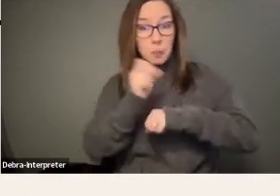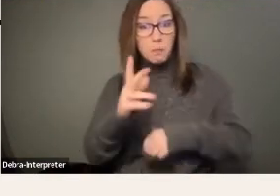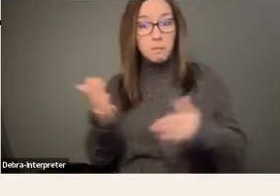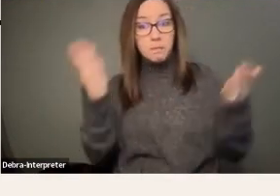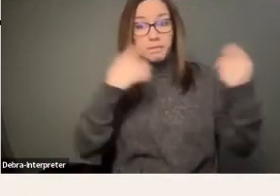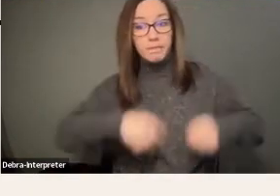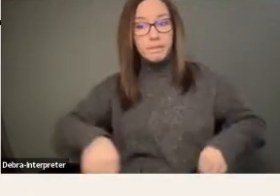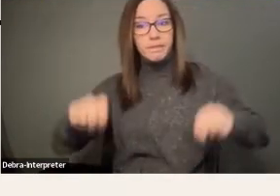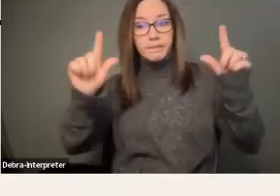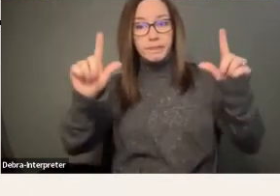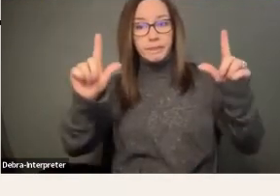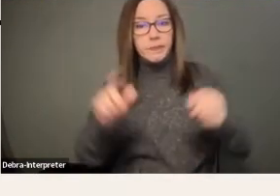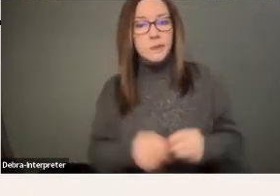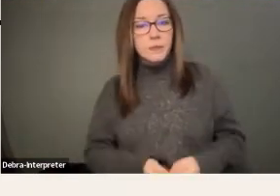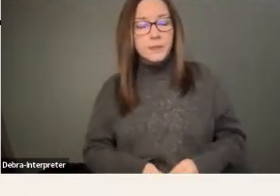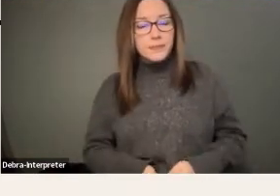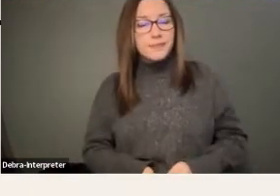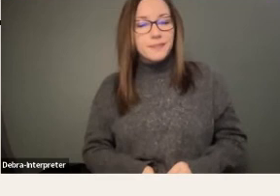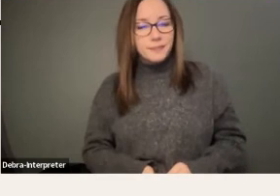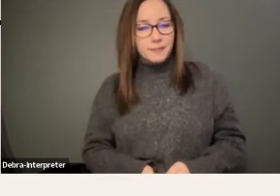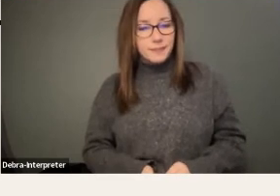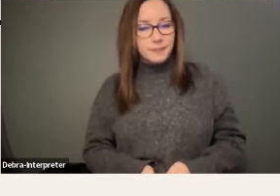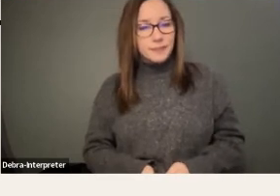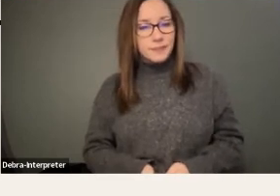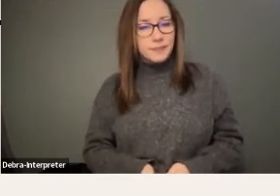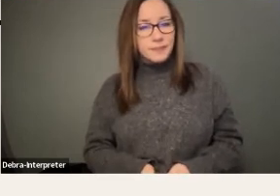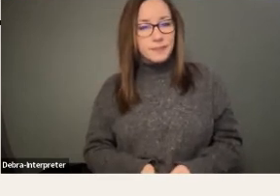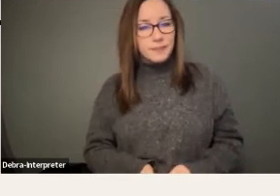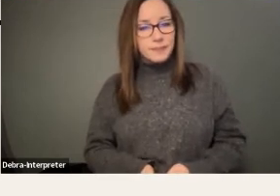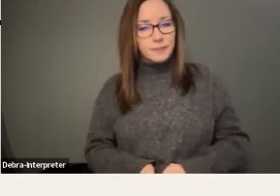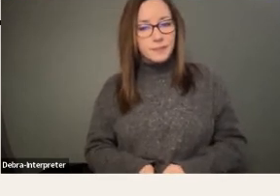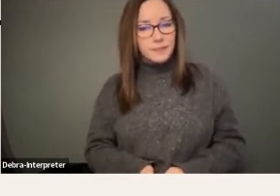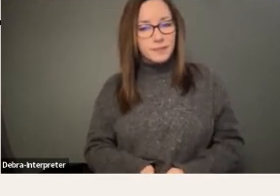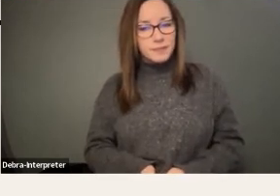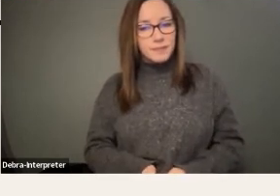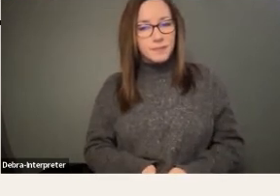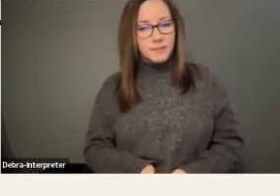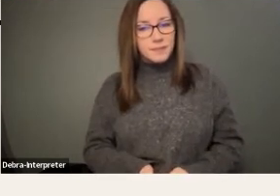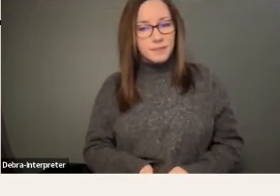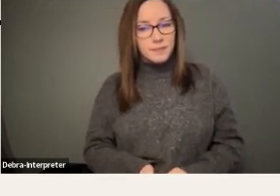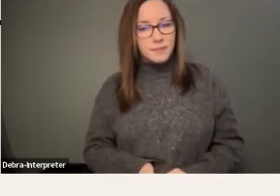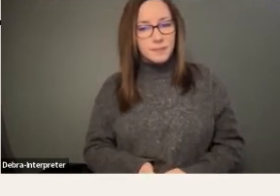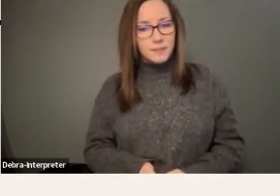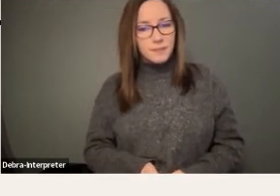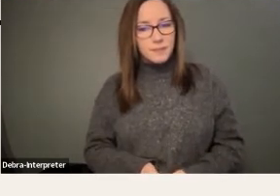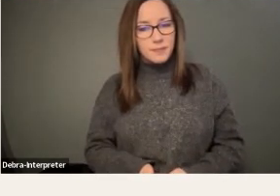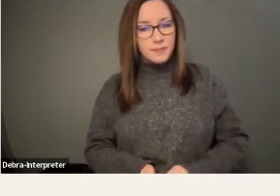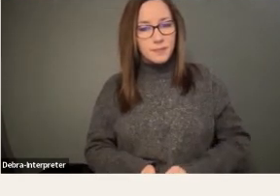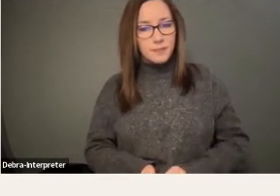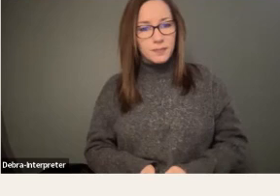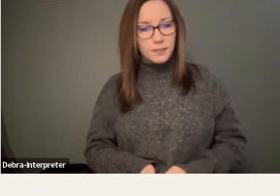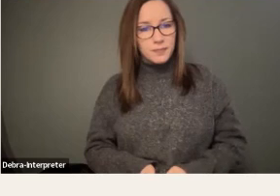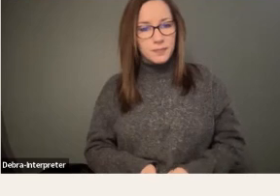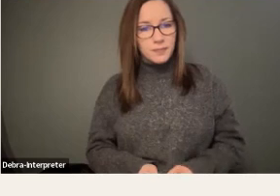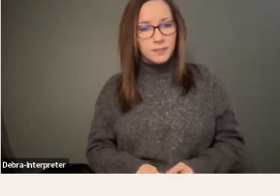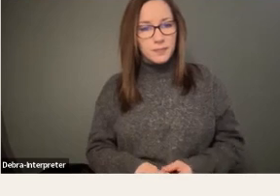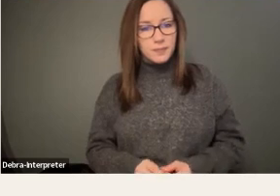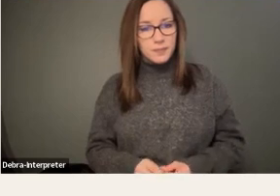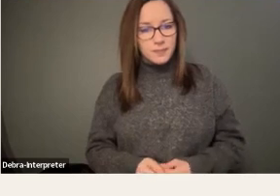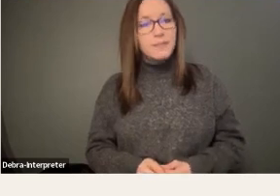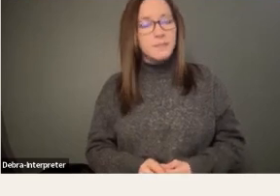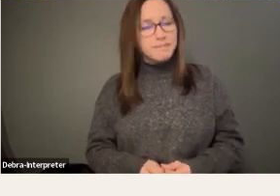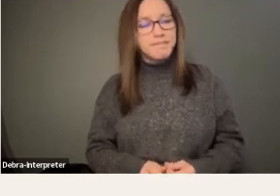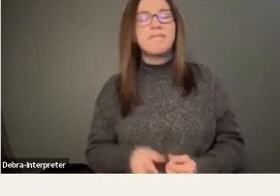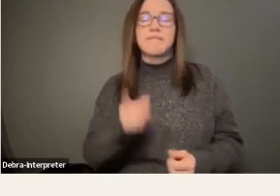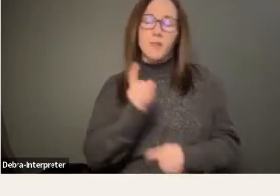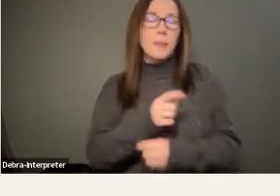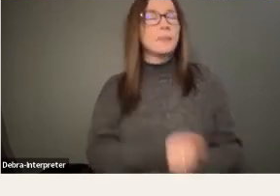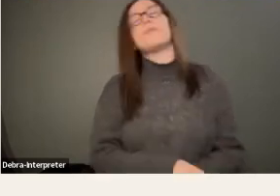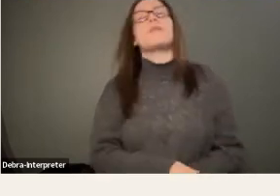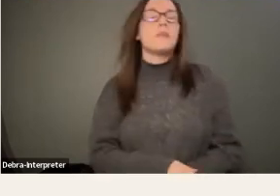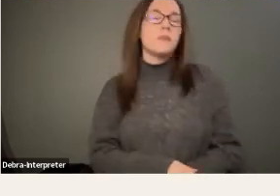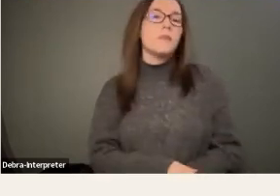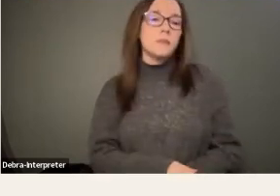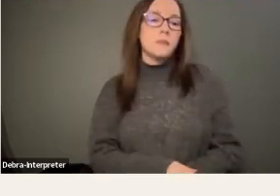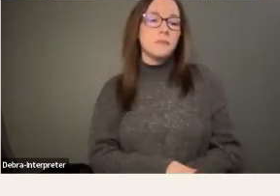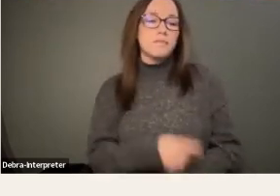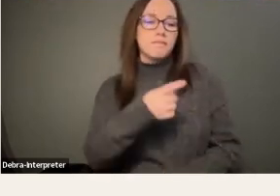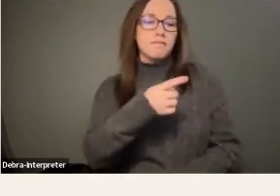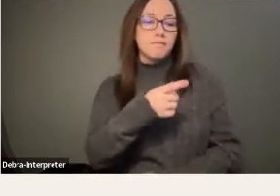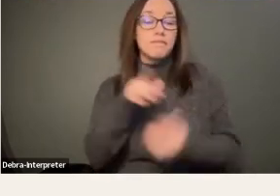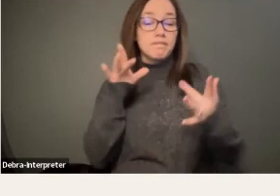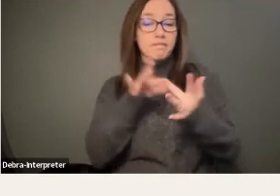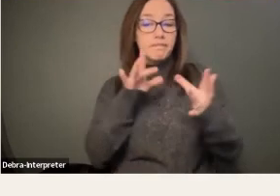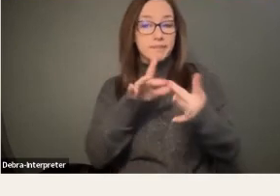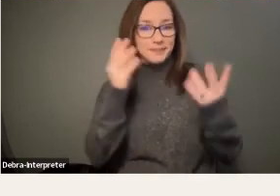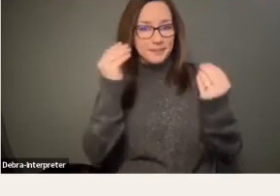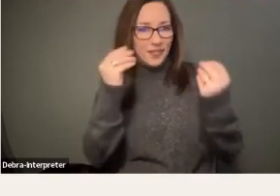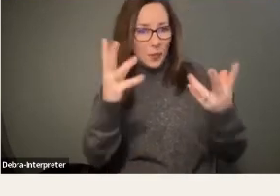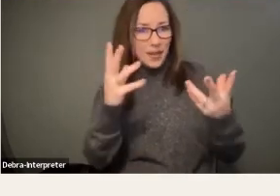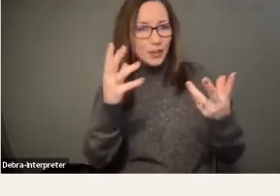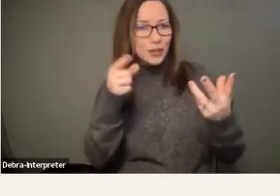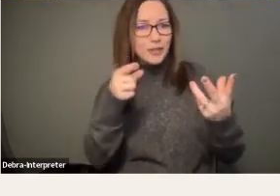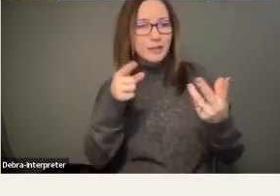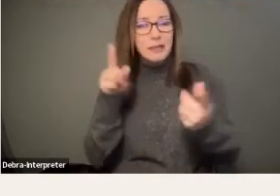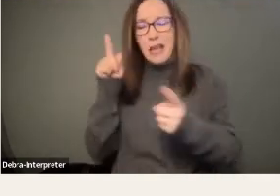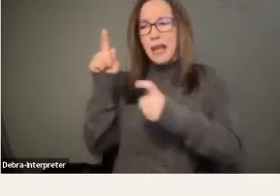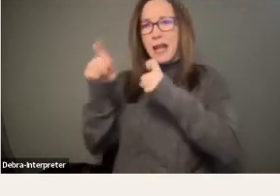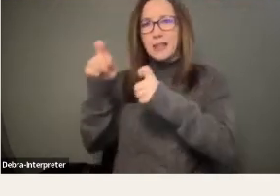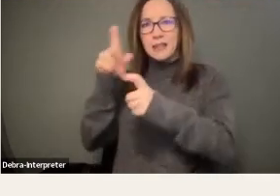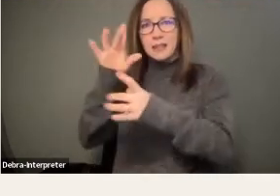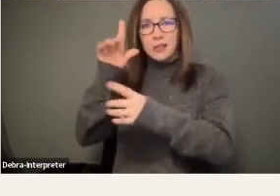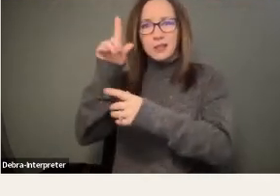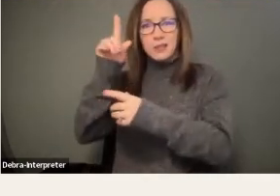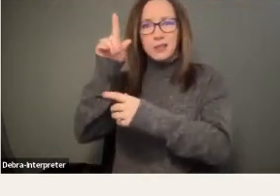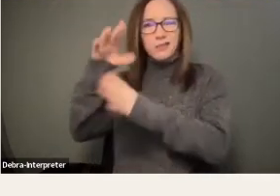coordinate that.